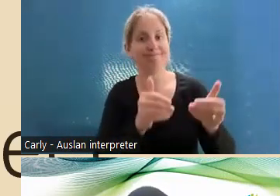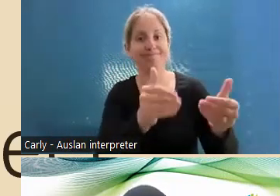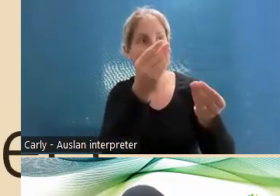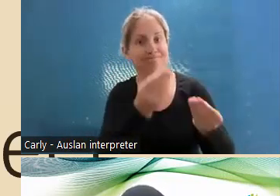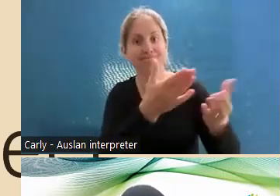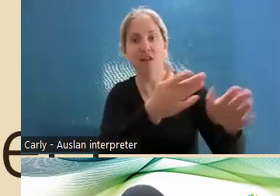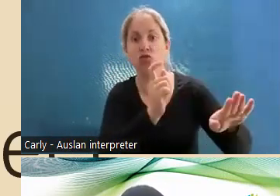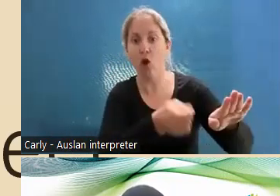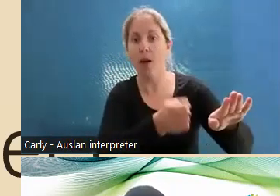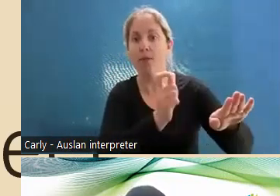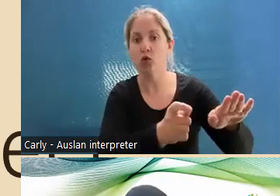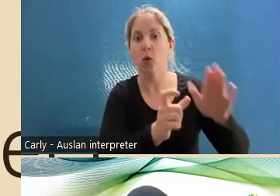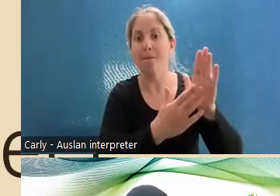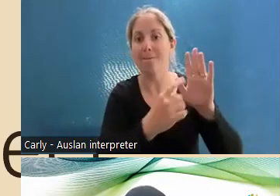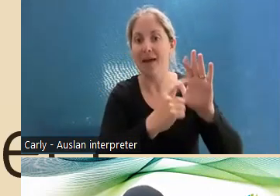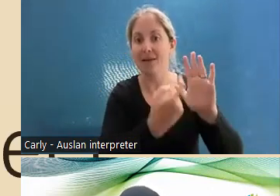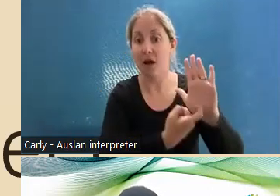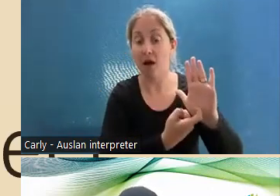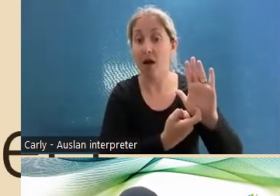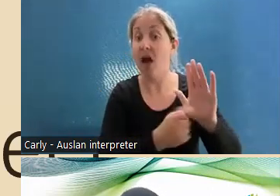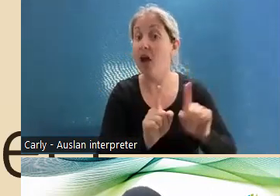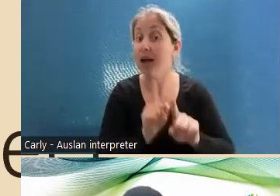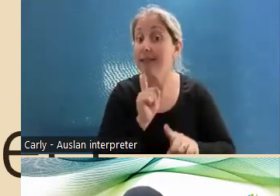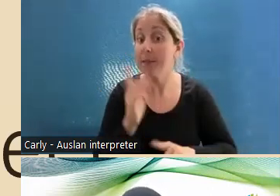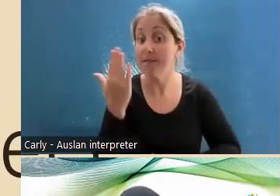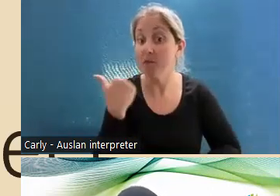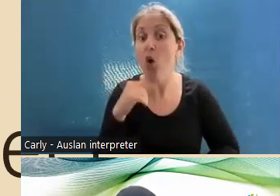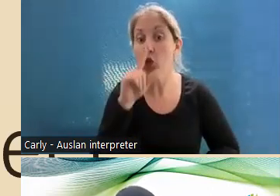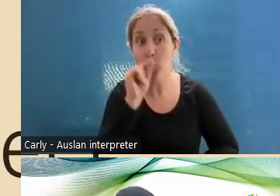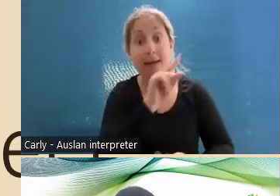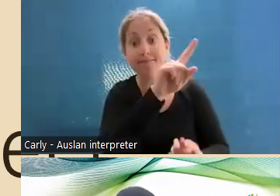As we will discuss later, you can get legal advice specifically about the Terms of Agreement